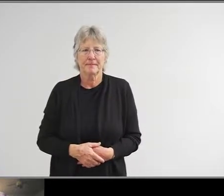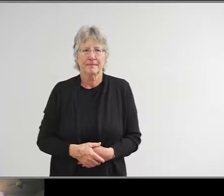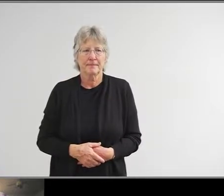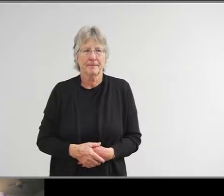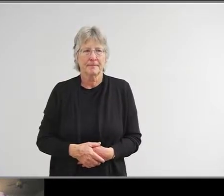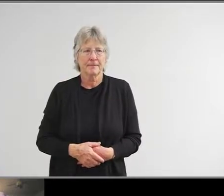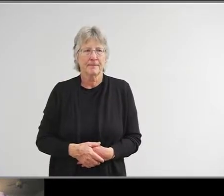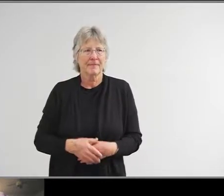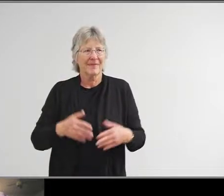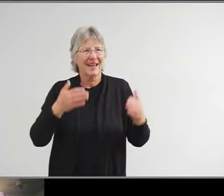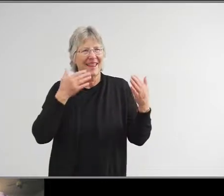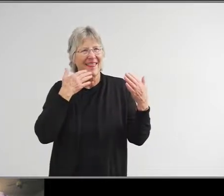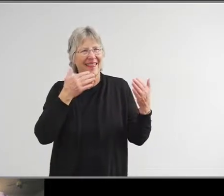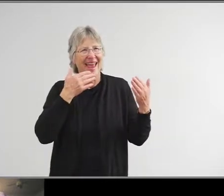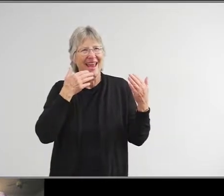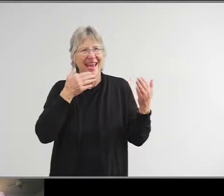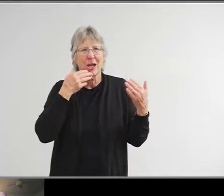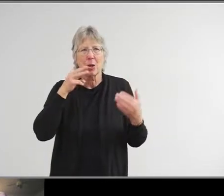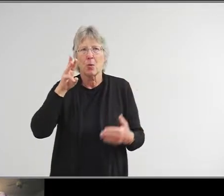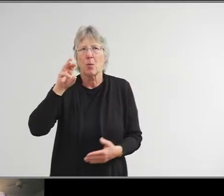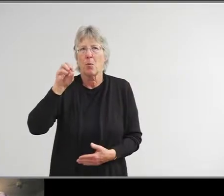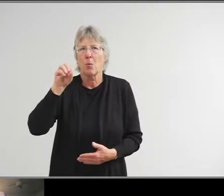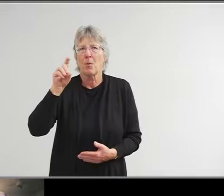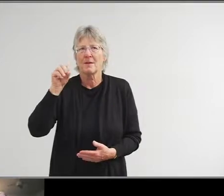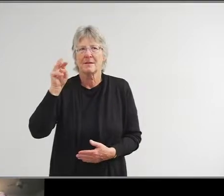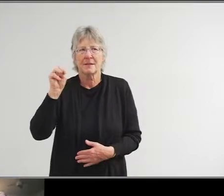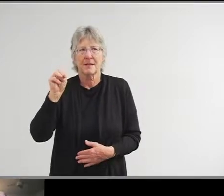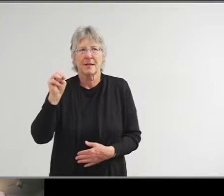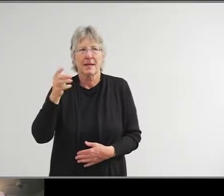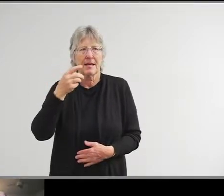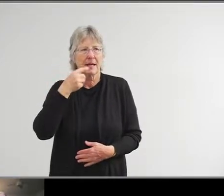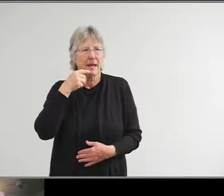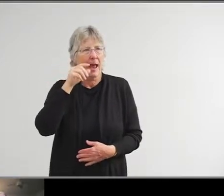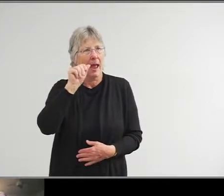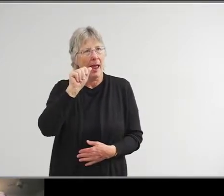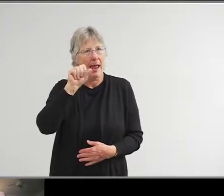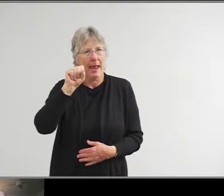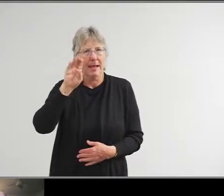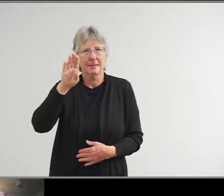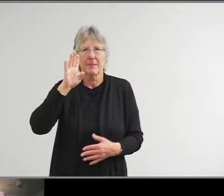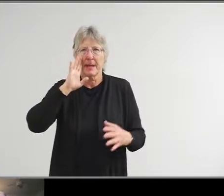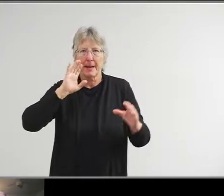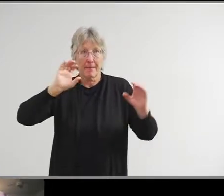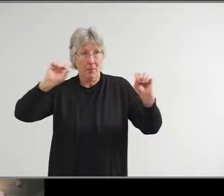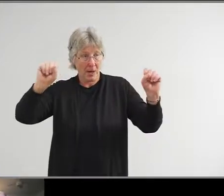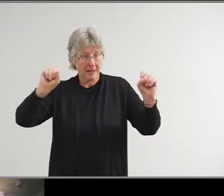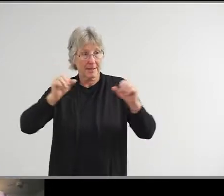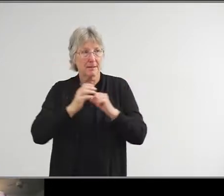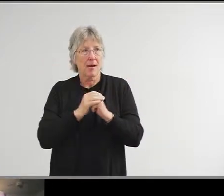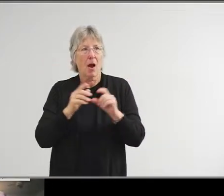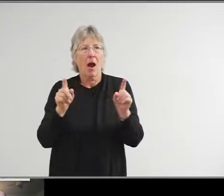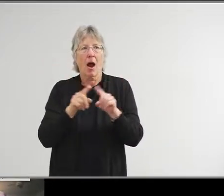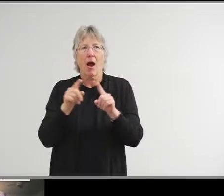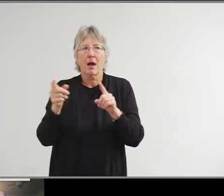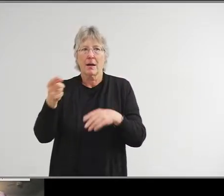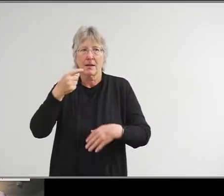Thank you with them. You mentioned you were an ASB president and did you also mention if you were a senior?